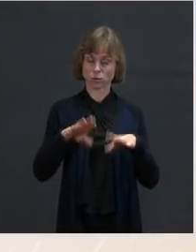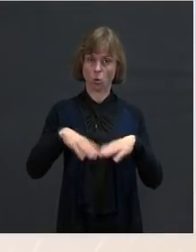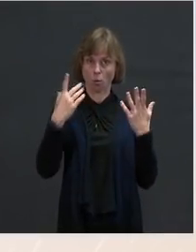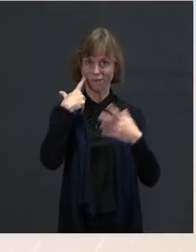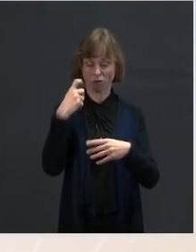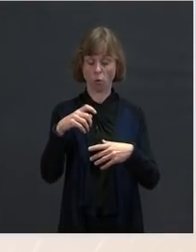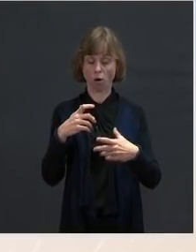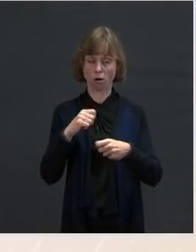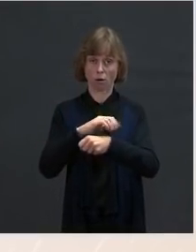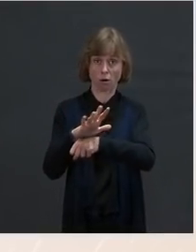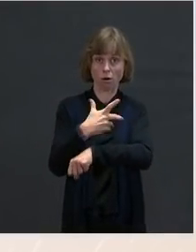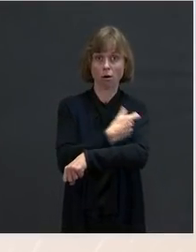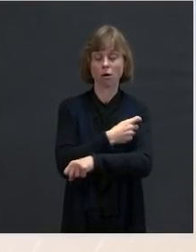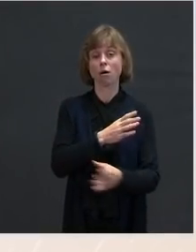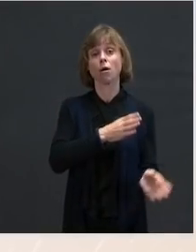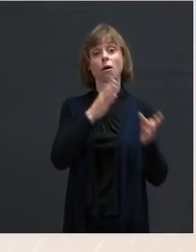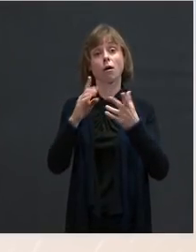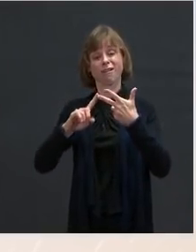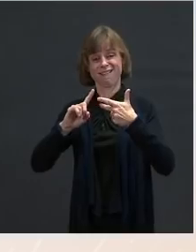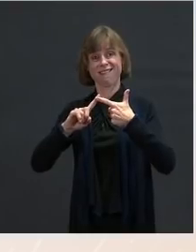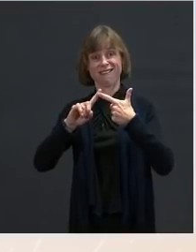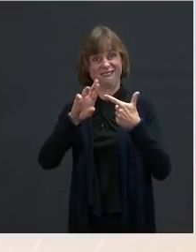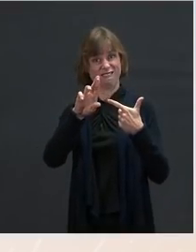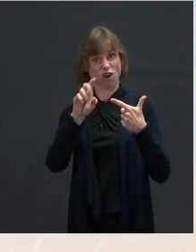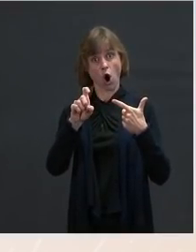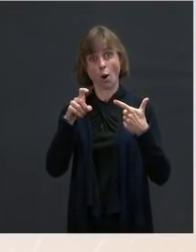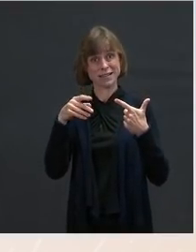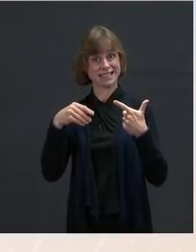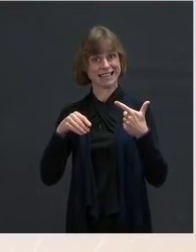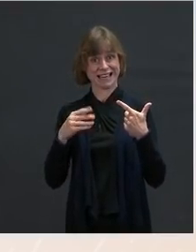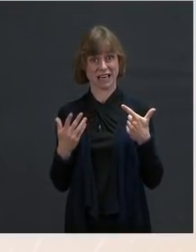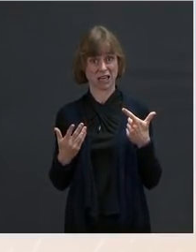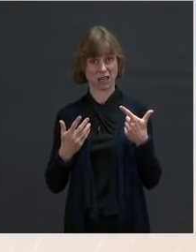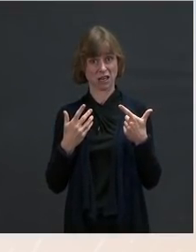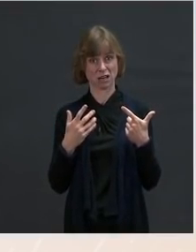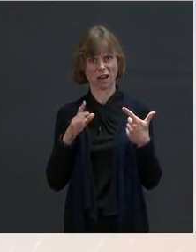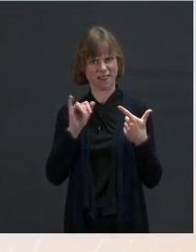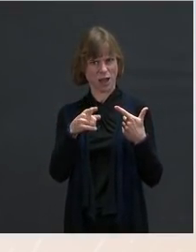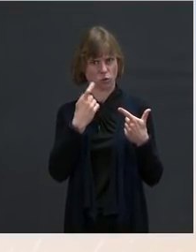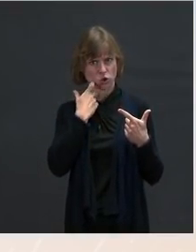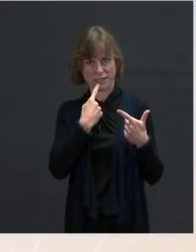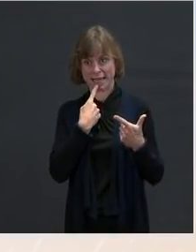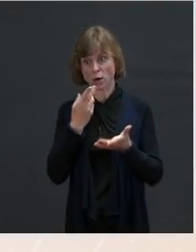Pharmacies, which are actually the places where you can do exactly what you just said and log on online